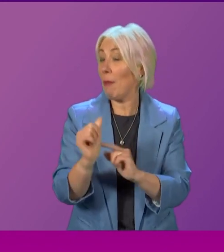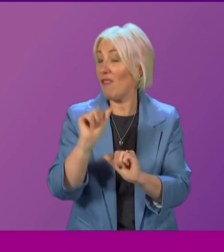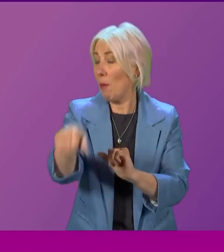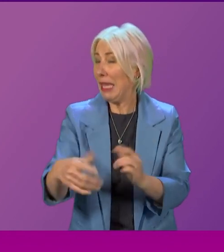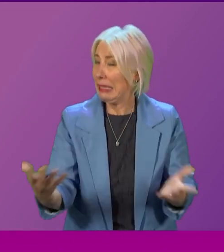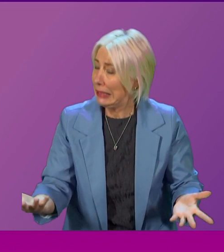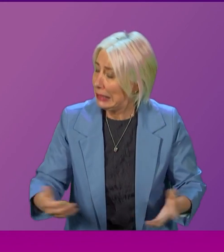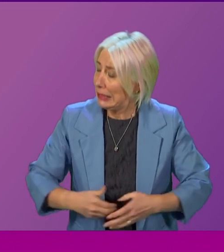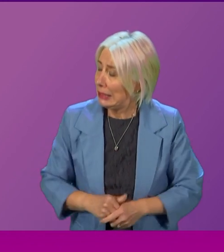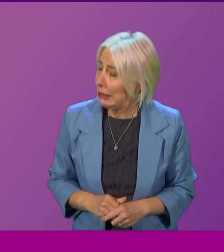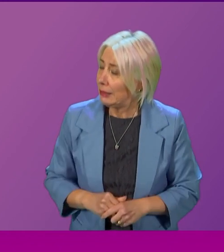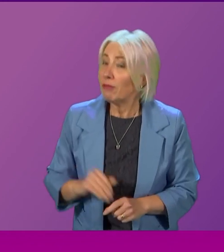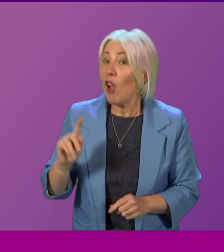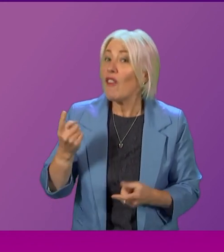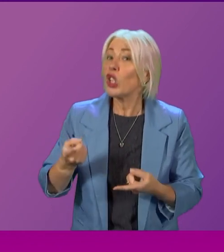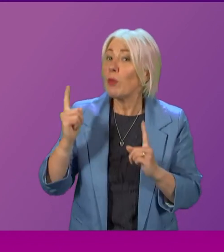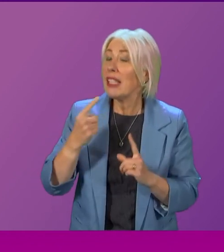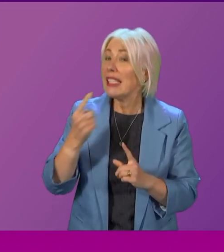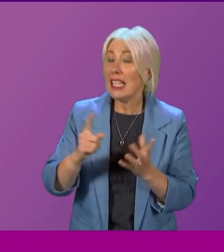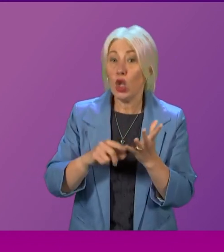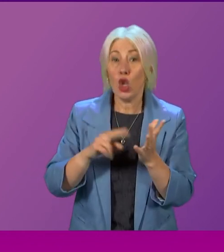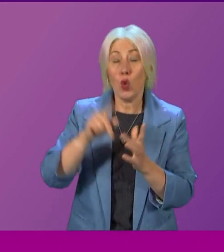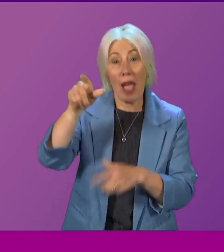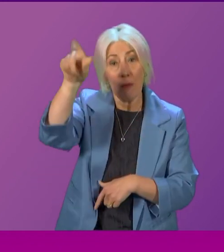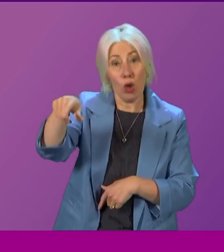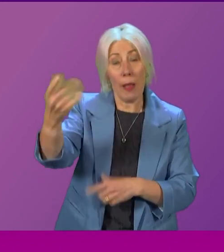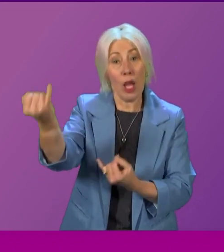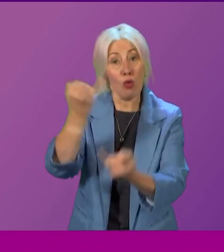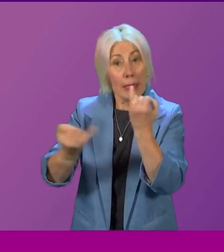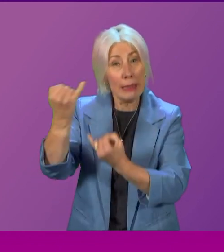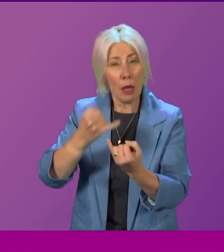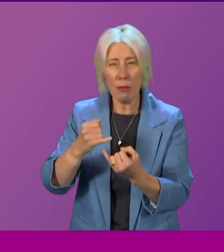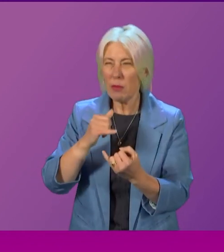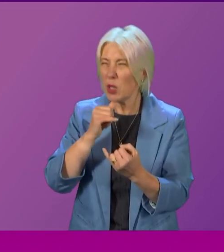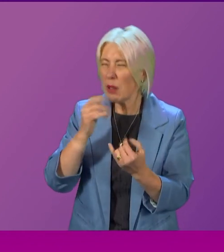The First Minister said that the special rapporteur’s criticisms are not well formed.